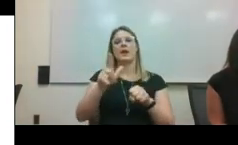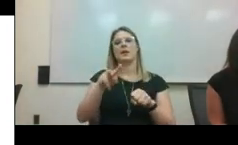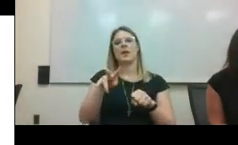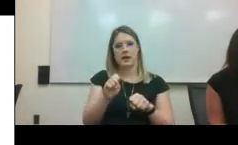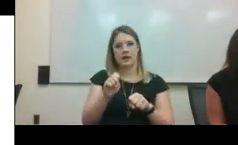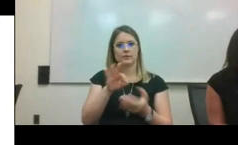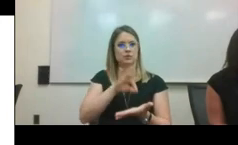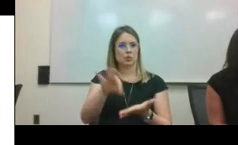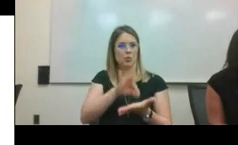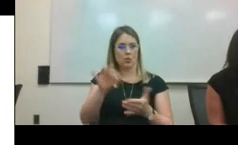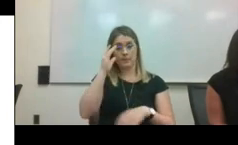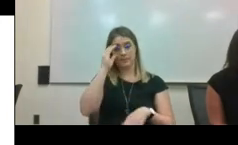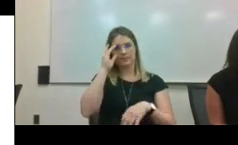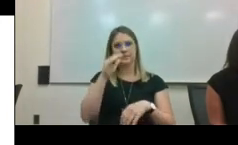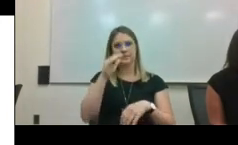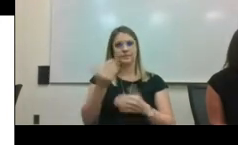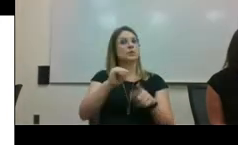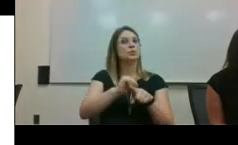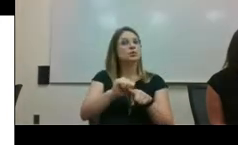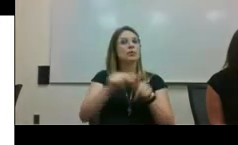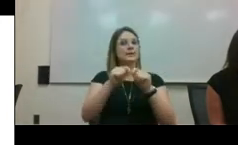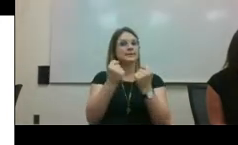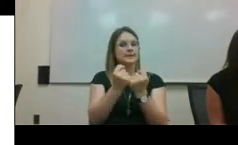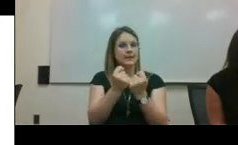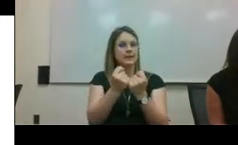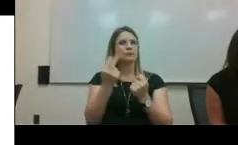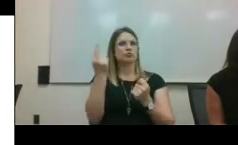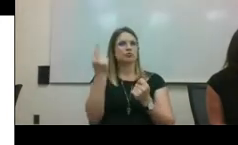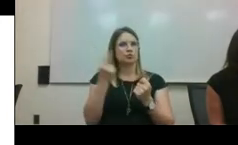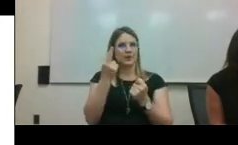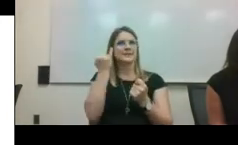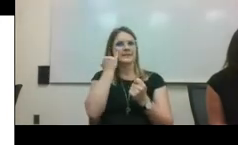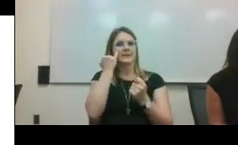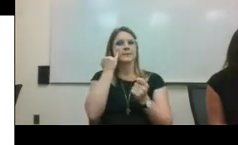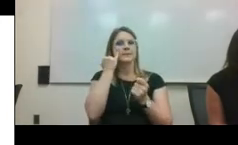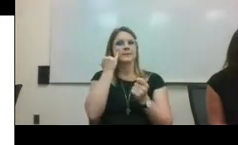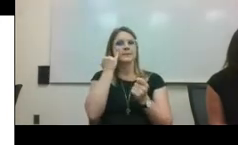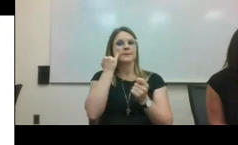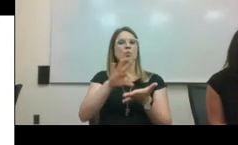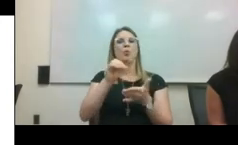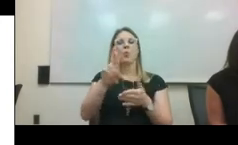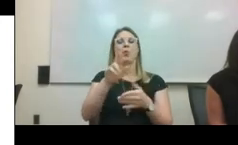So, we trained the team to kind of realize when they needed to rescore or not based on how fluent the student was.